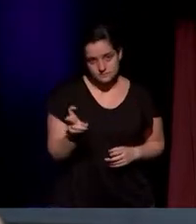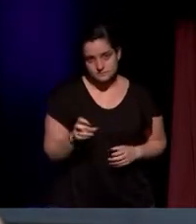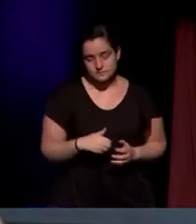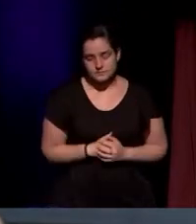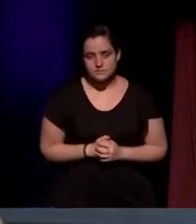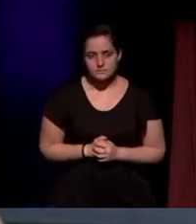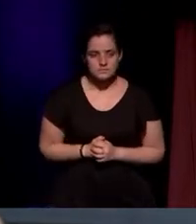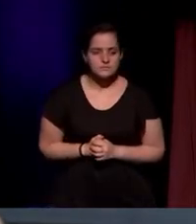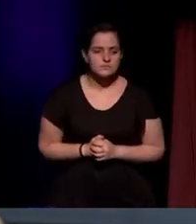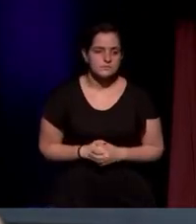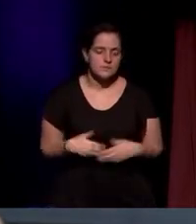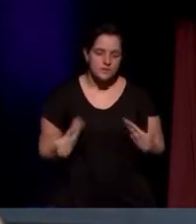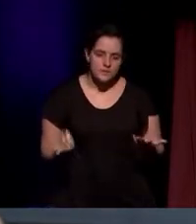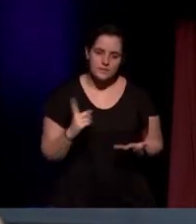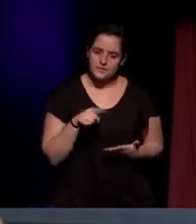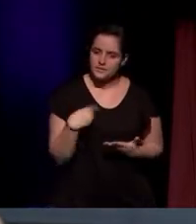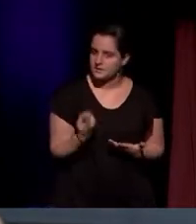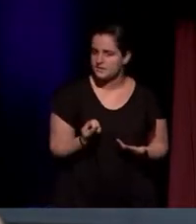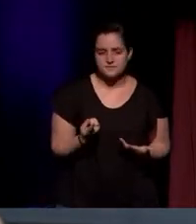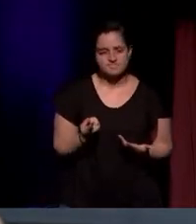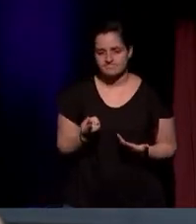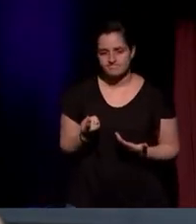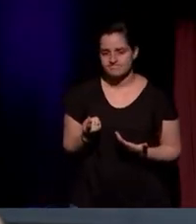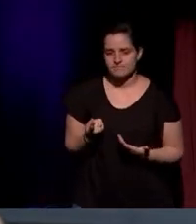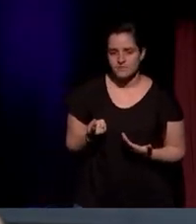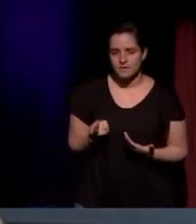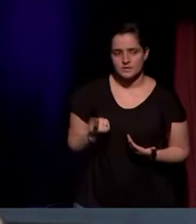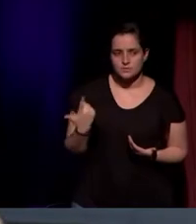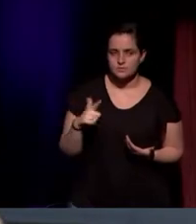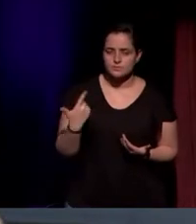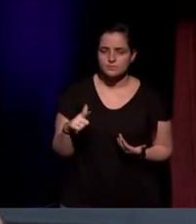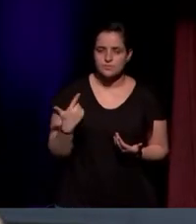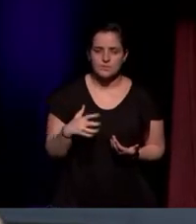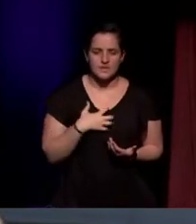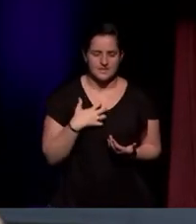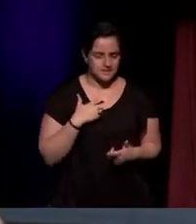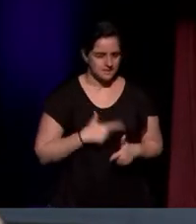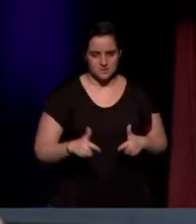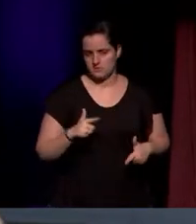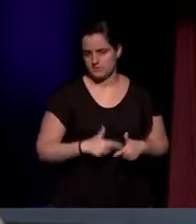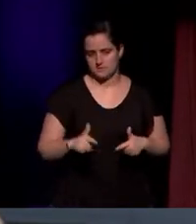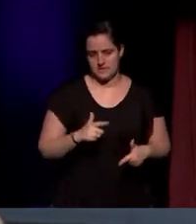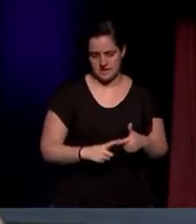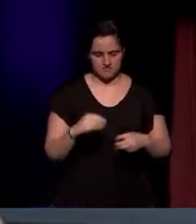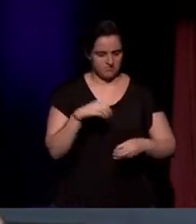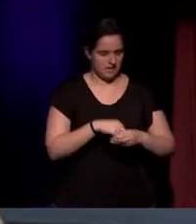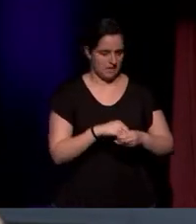So we do not feel this… there are no problems between us,